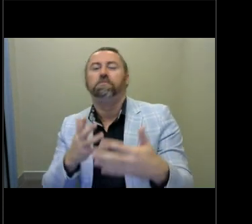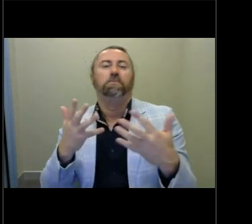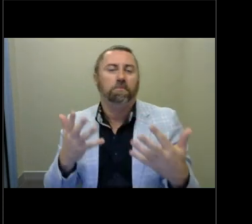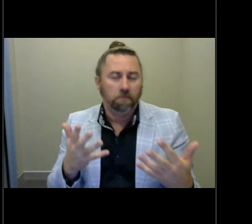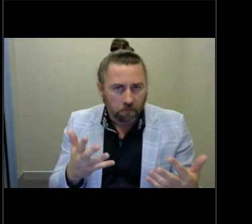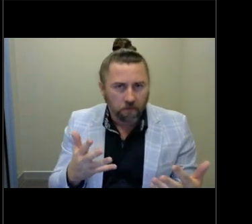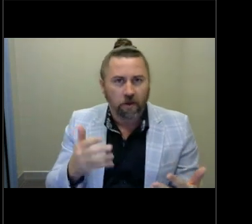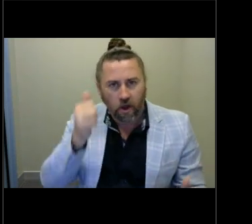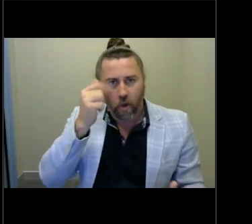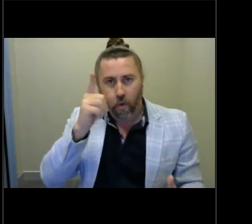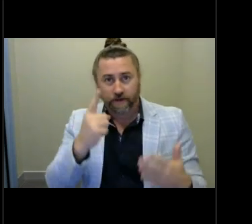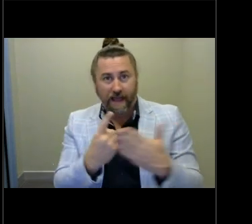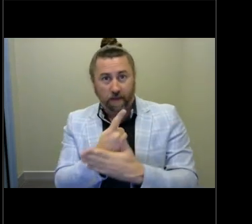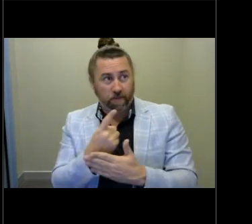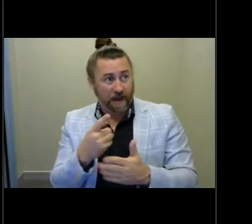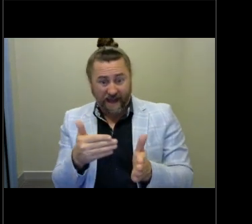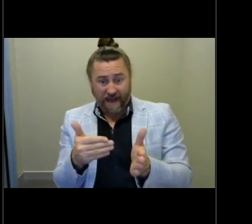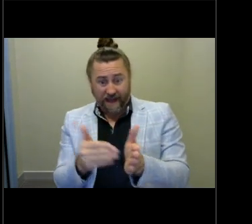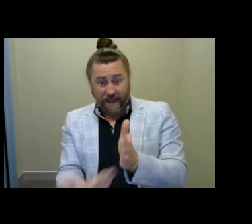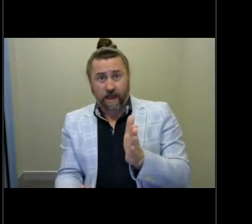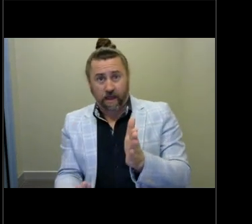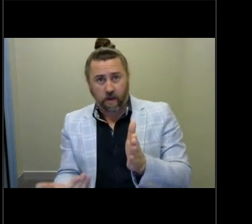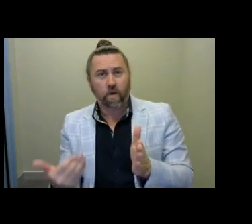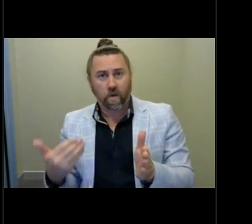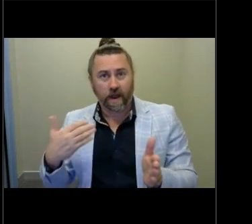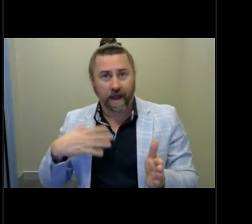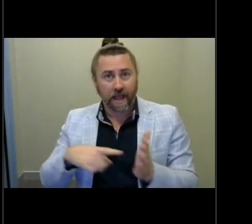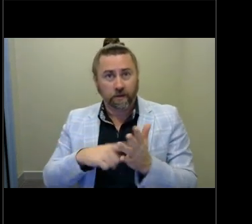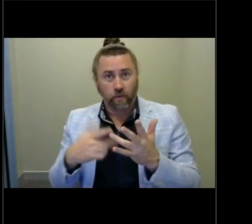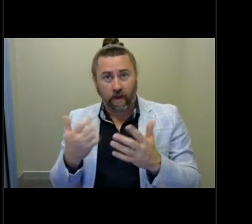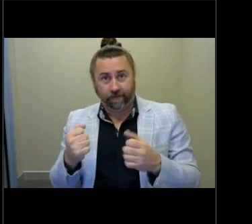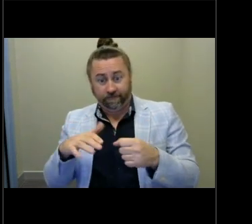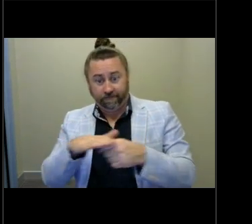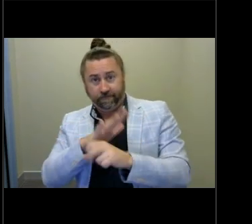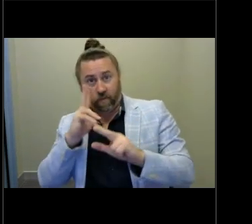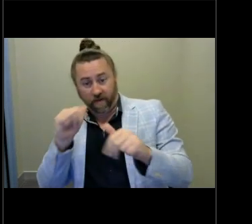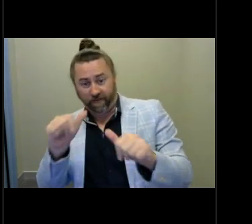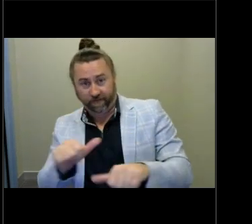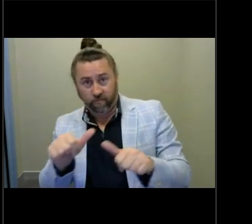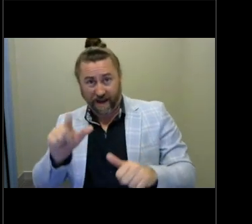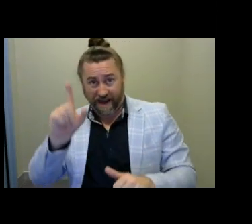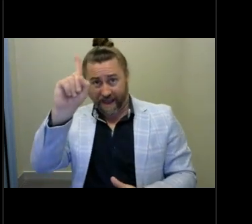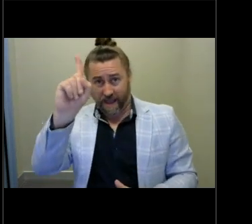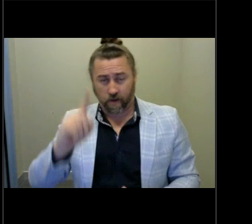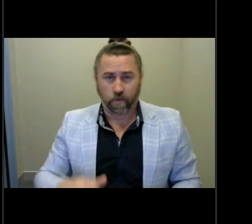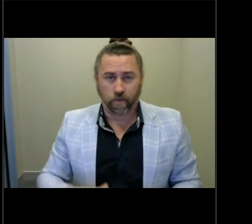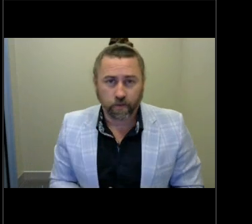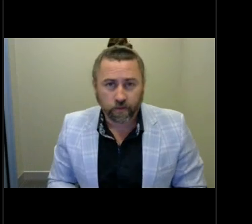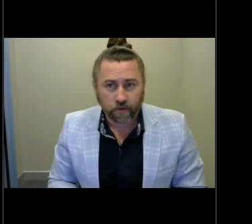now and they really need that protection right now. As well as whether or not there has been an escalation of violence.